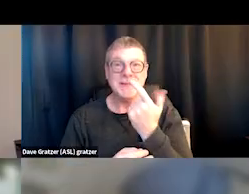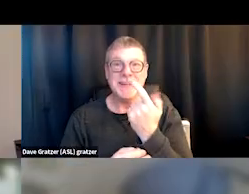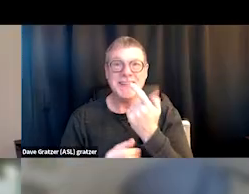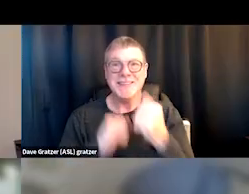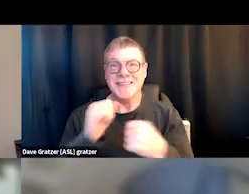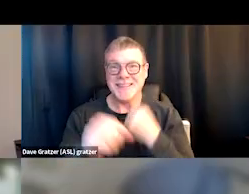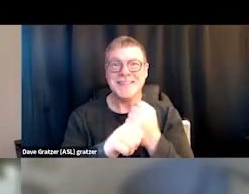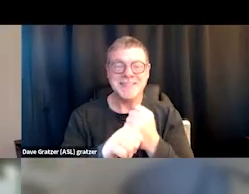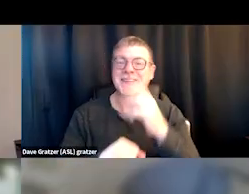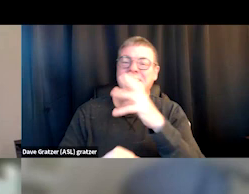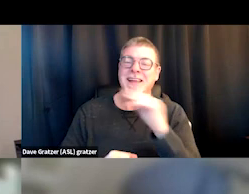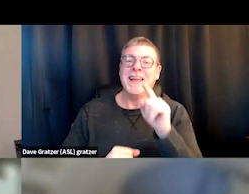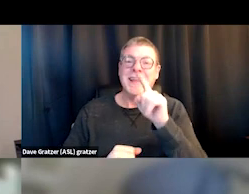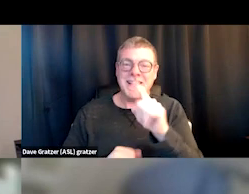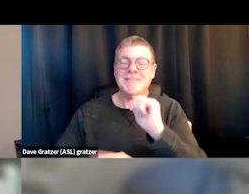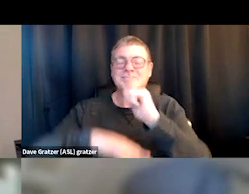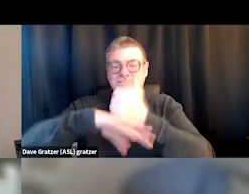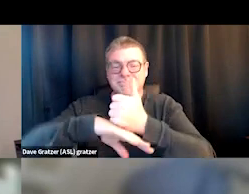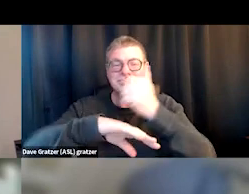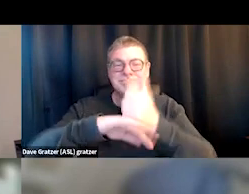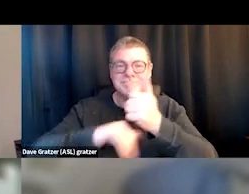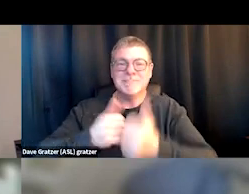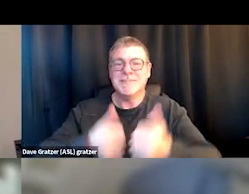He is the founder and executive director of Recovery Works,